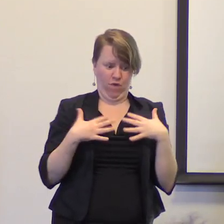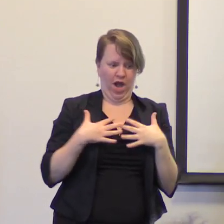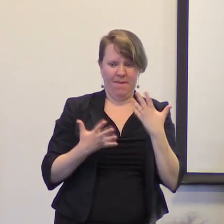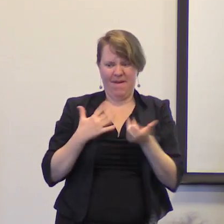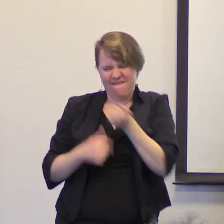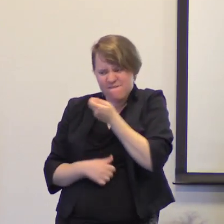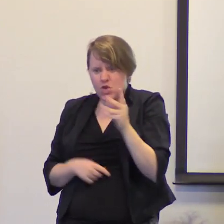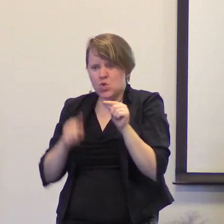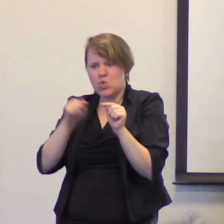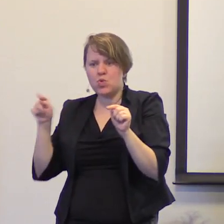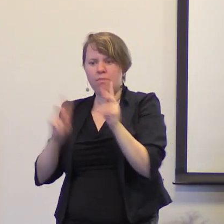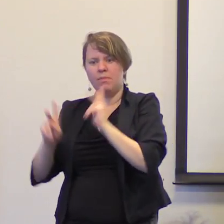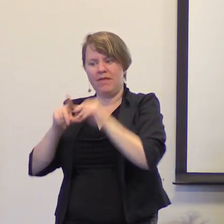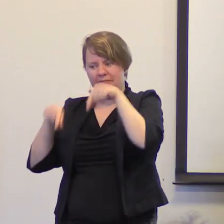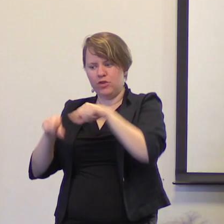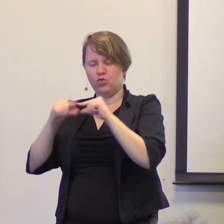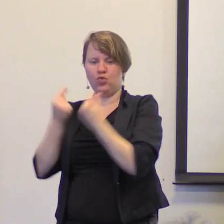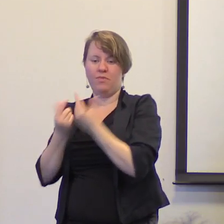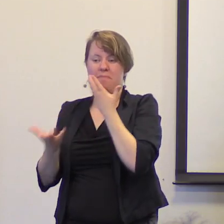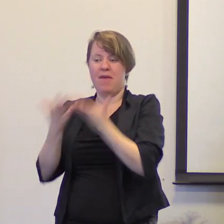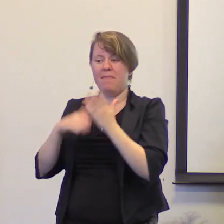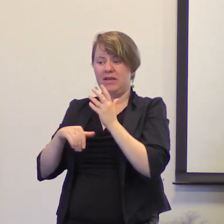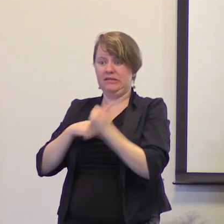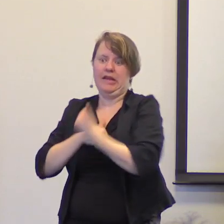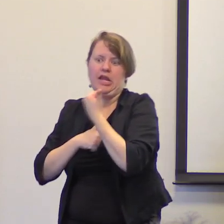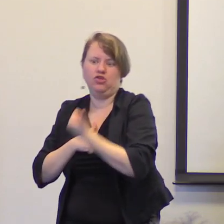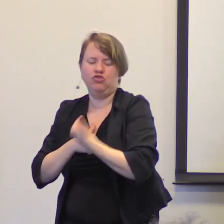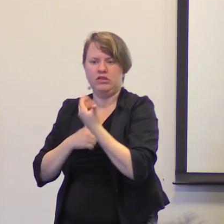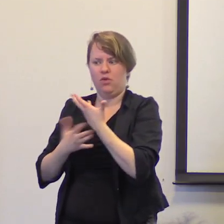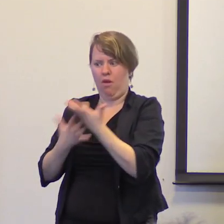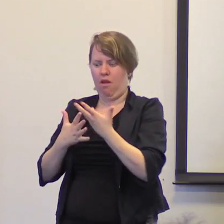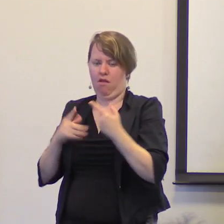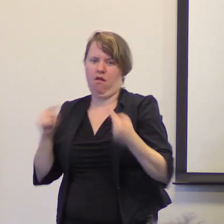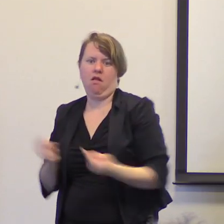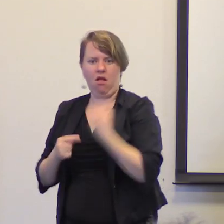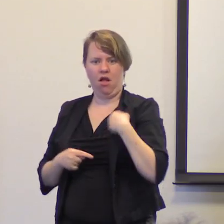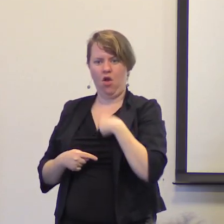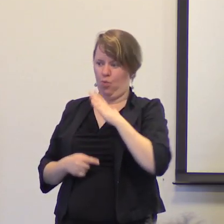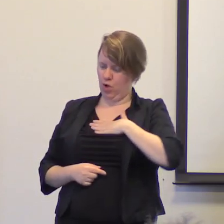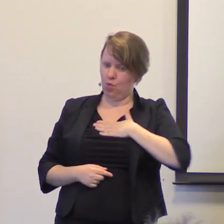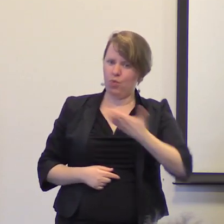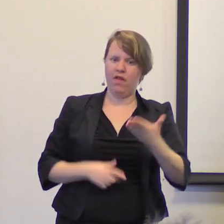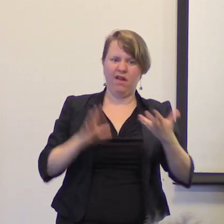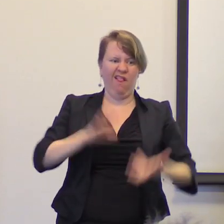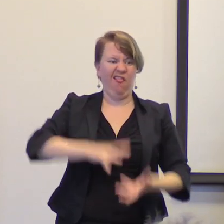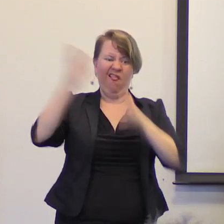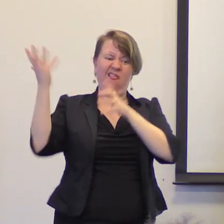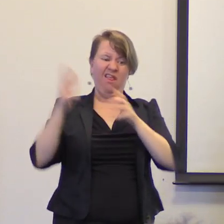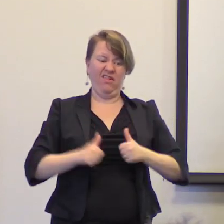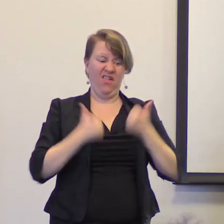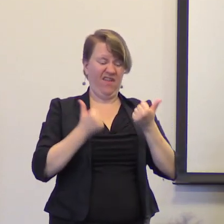a few people in this group that might be dangerous and wanting to do us harm, we're willing to upend the lives of thousands of people.